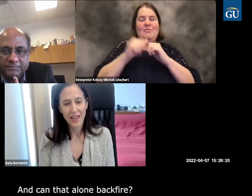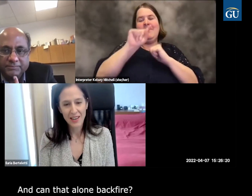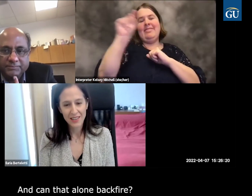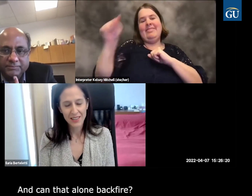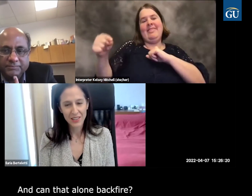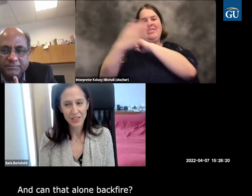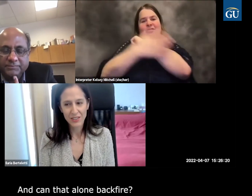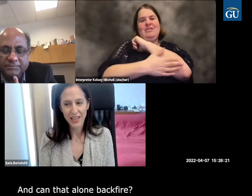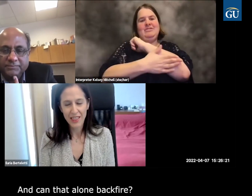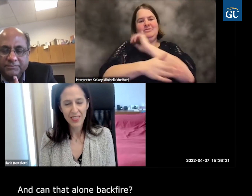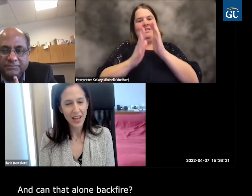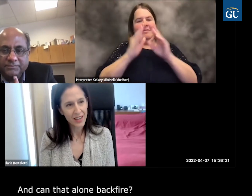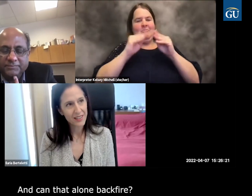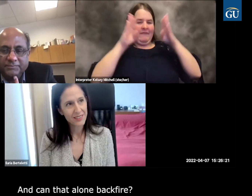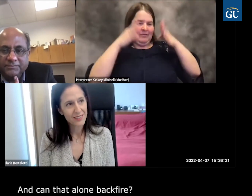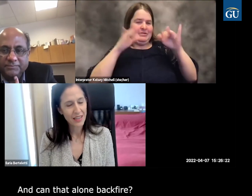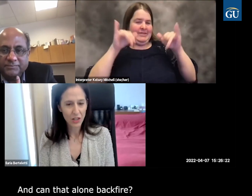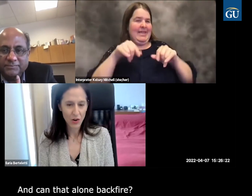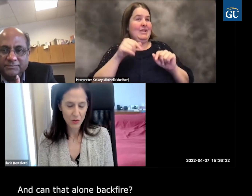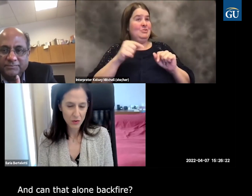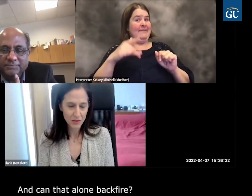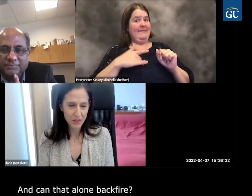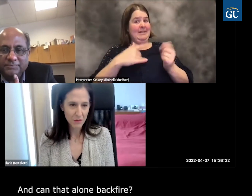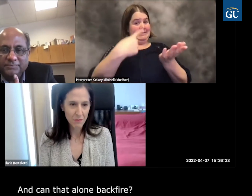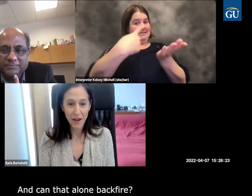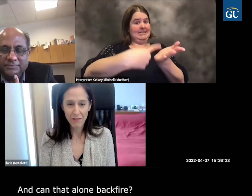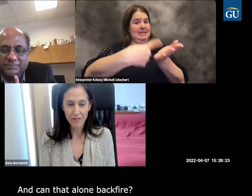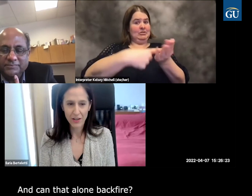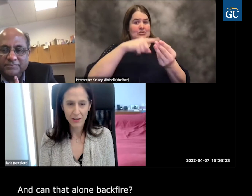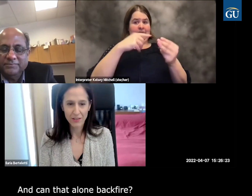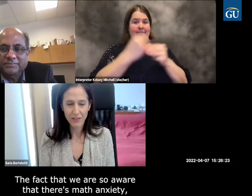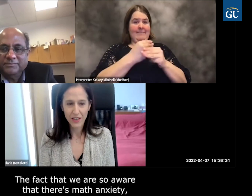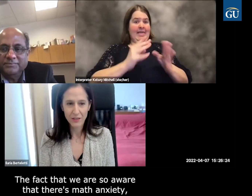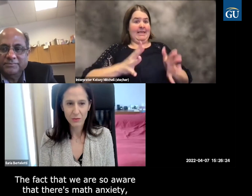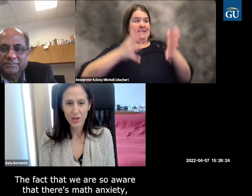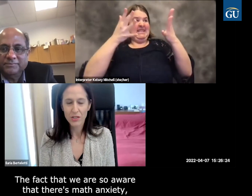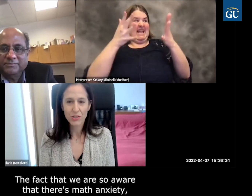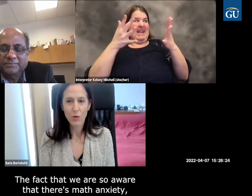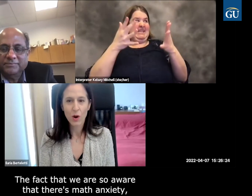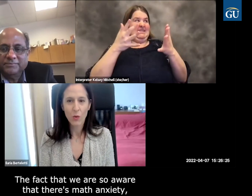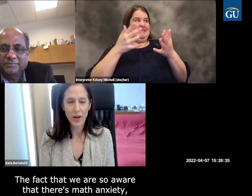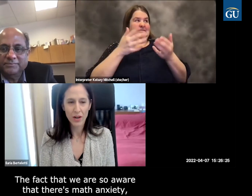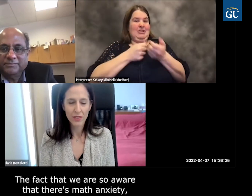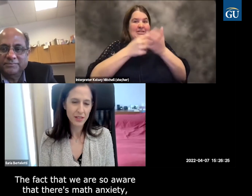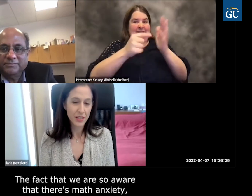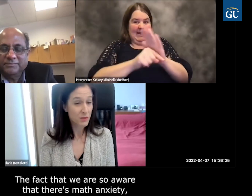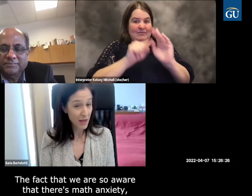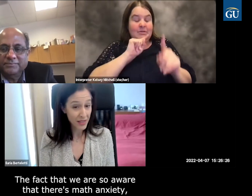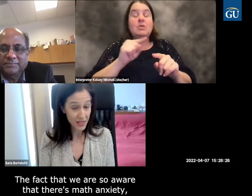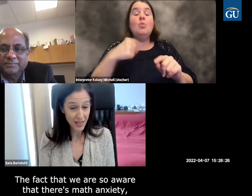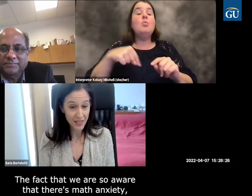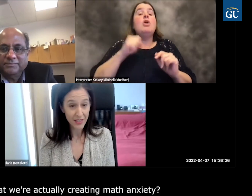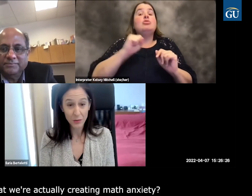and can that alone backfire the fact that we are so aware